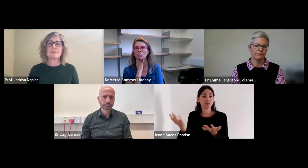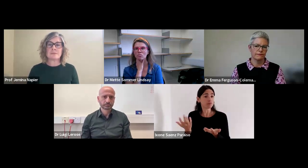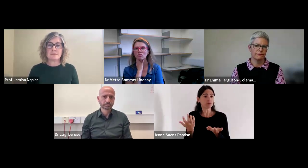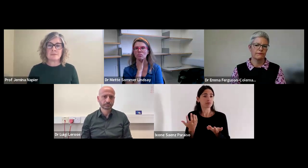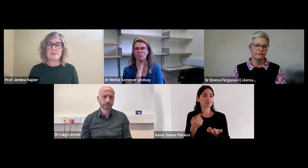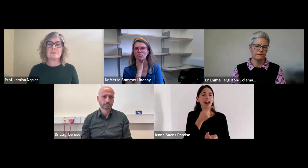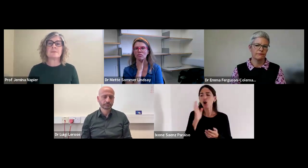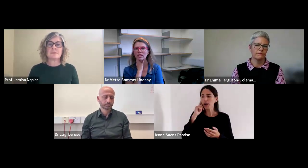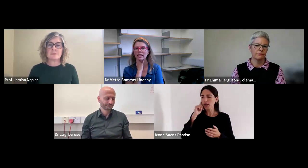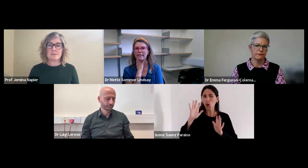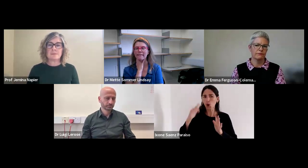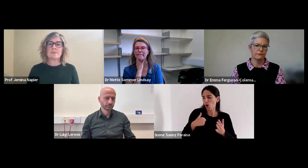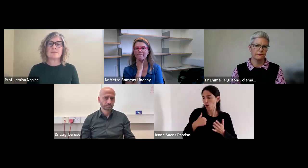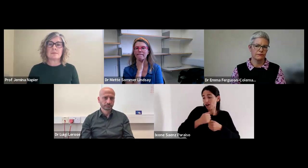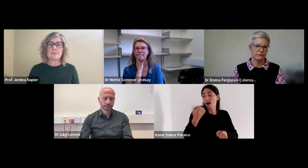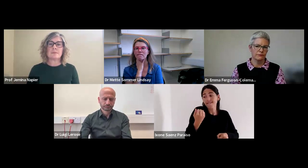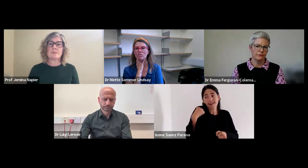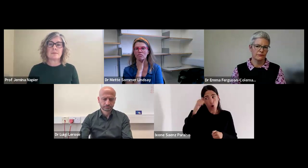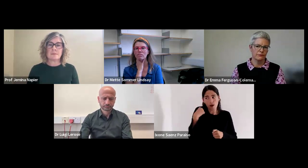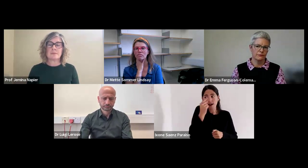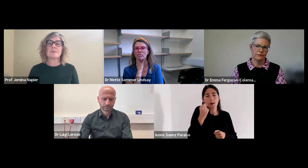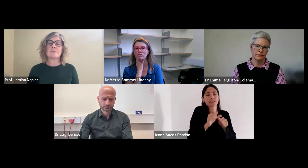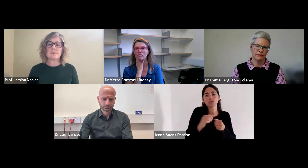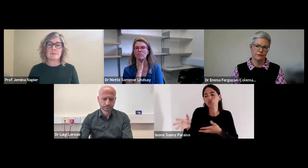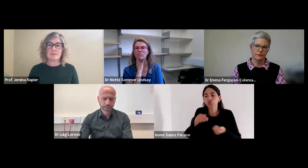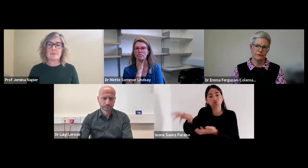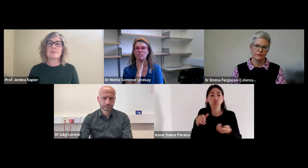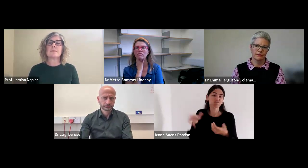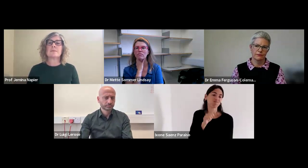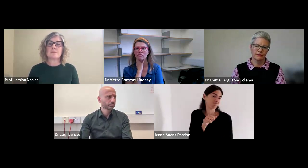that rich level of knowledge, where hearing people say "oh no no no - I've got the degree,